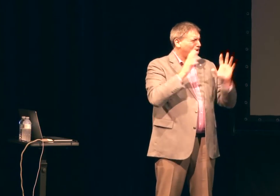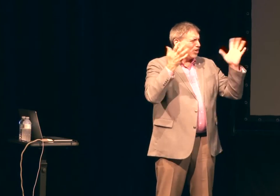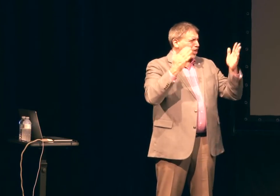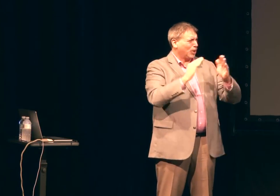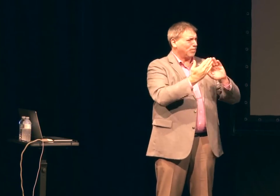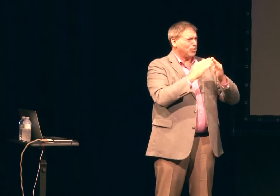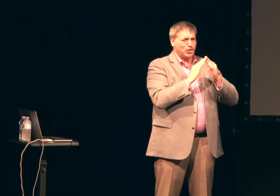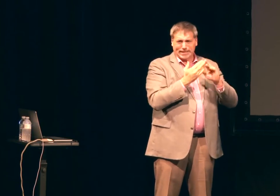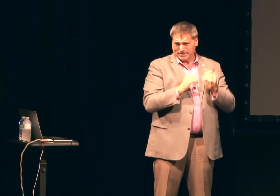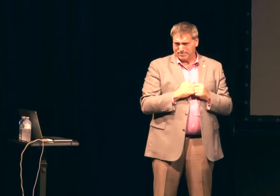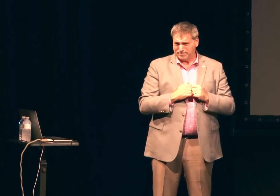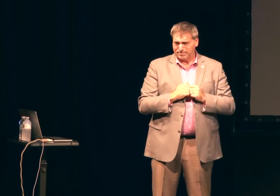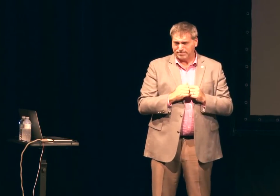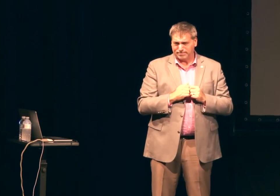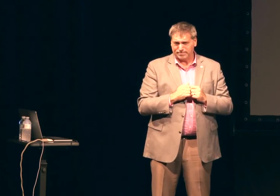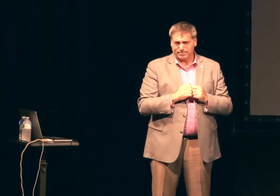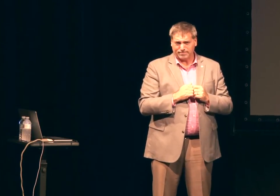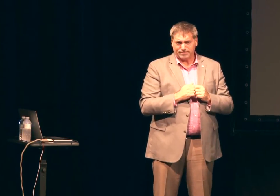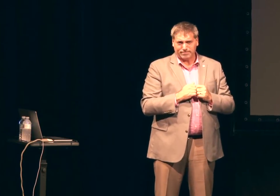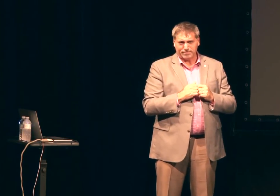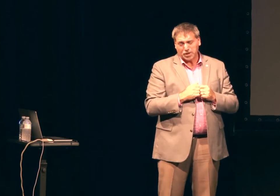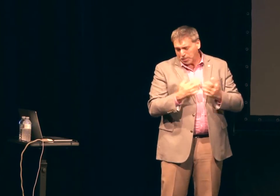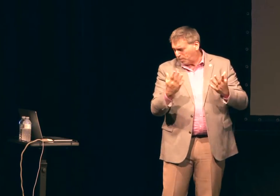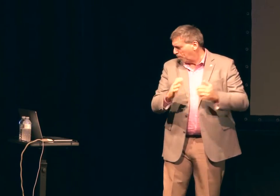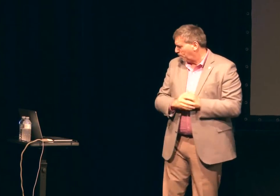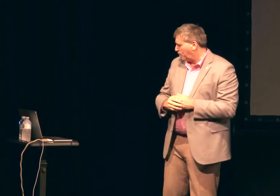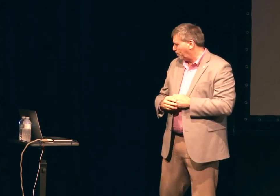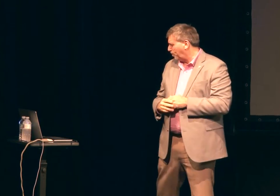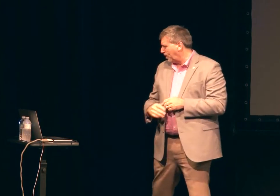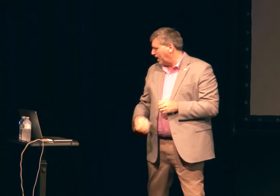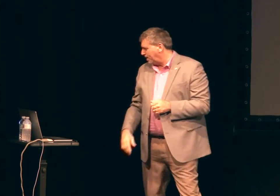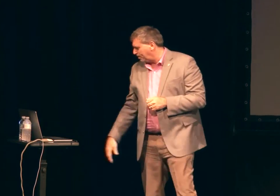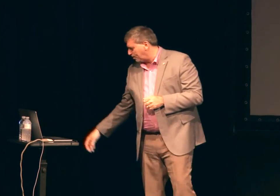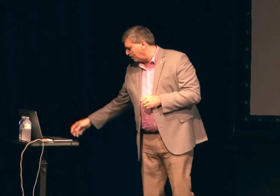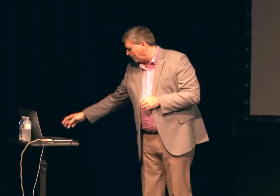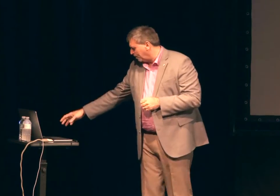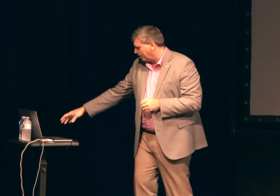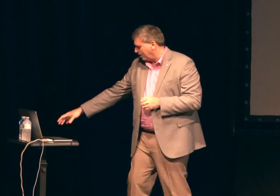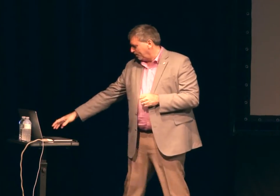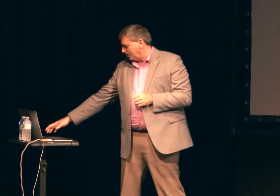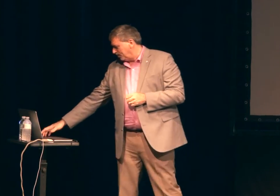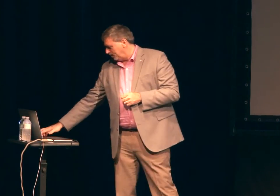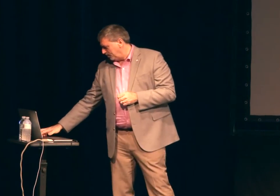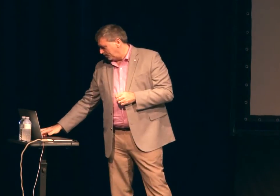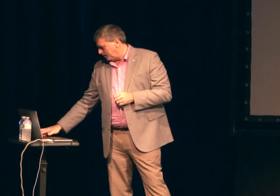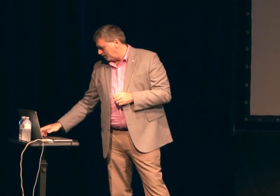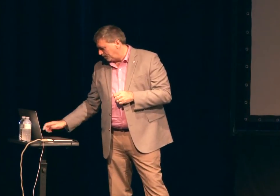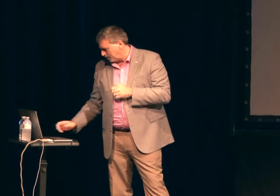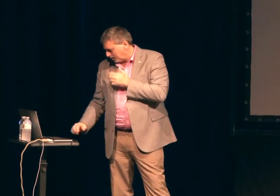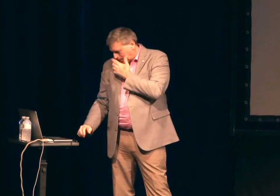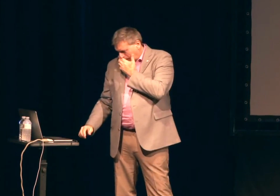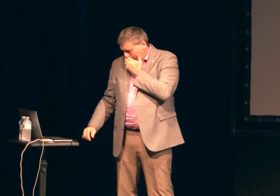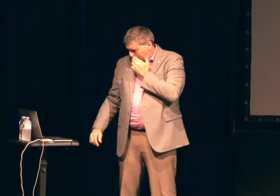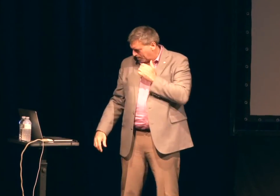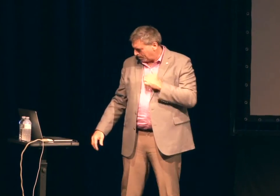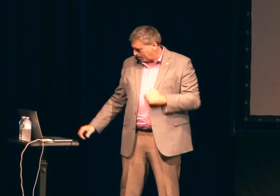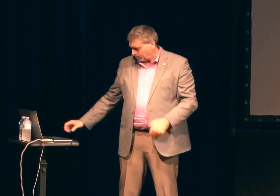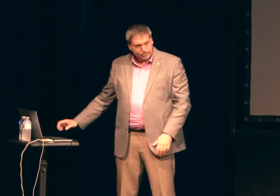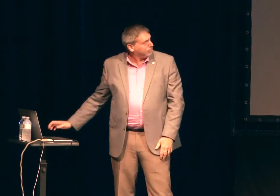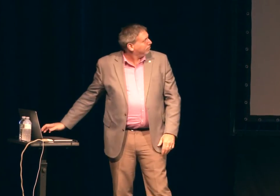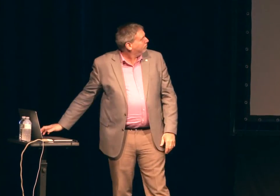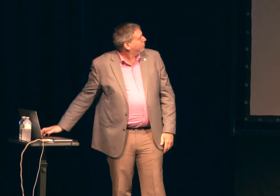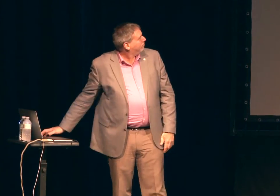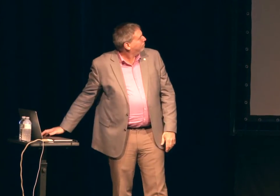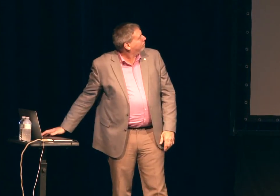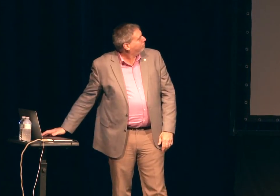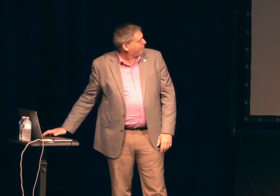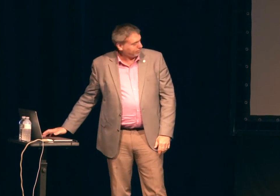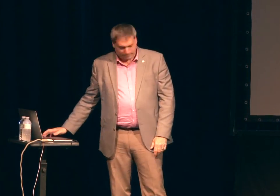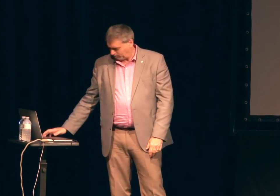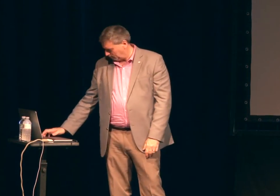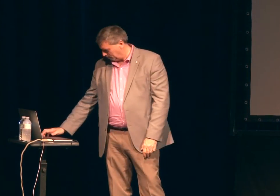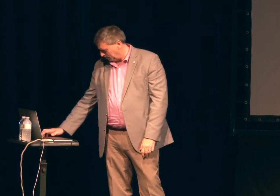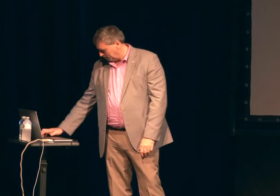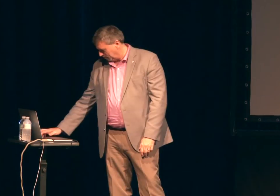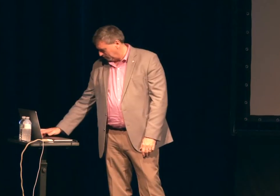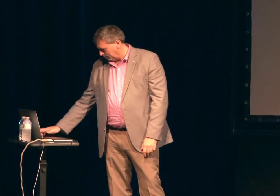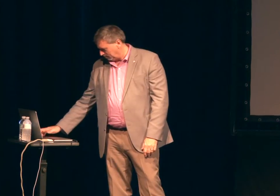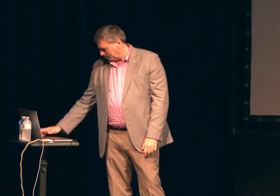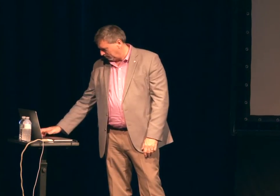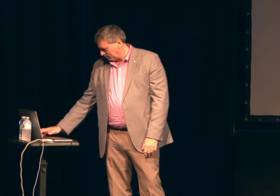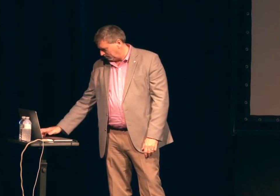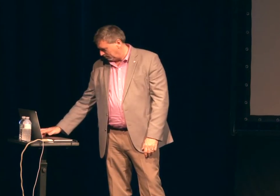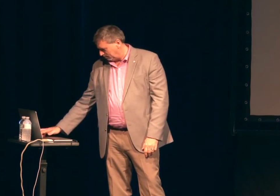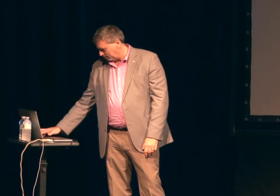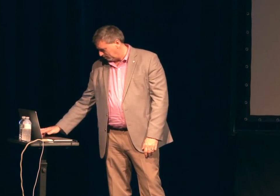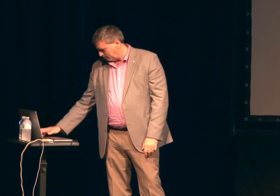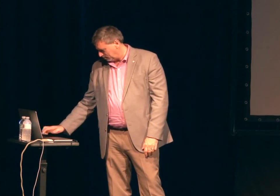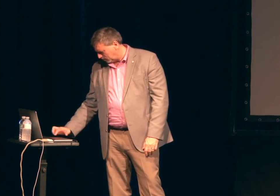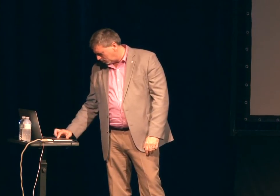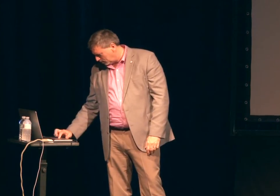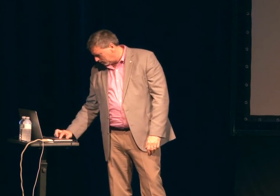participation to be part of this community. I see